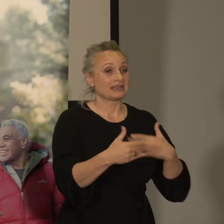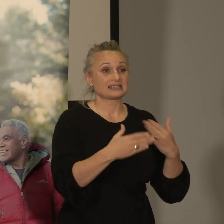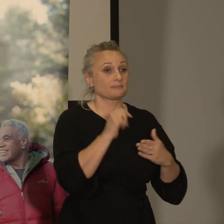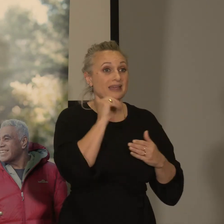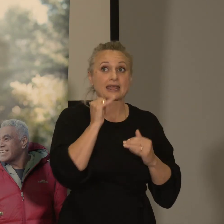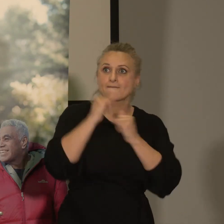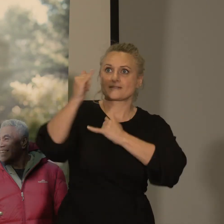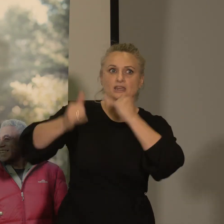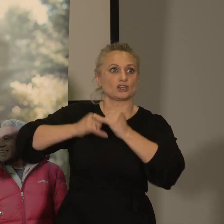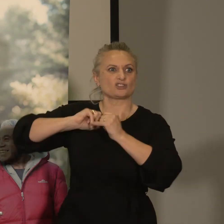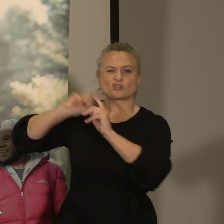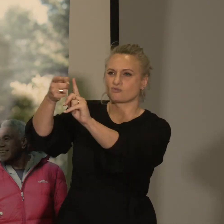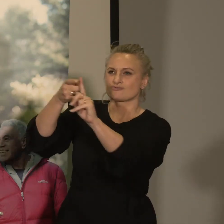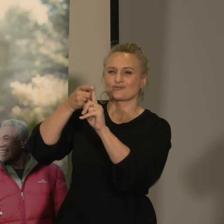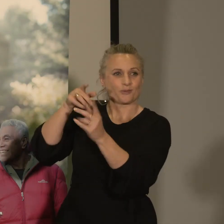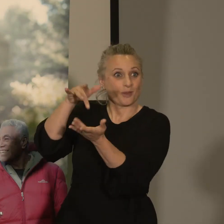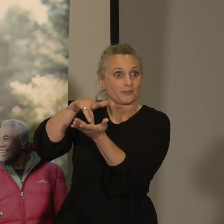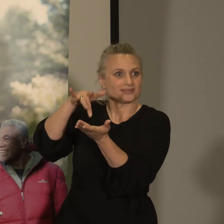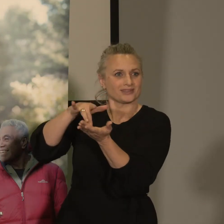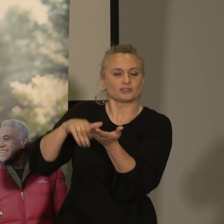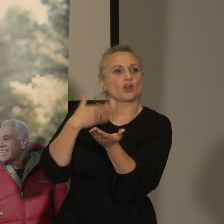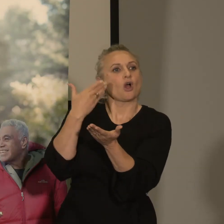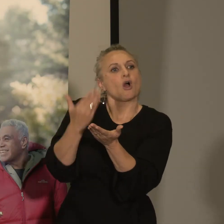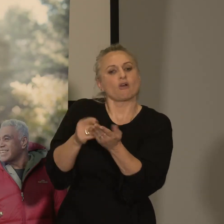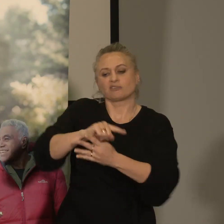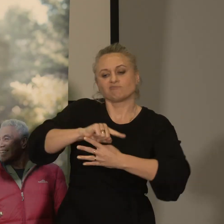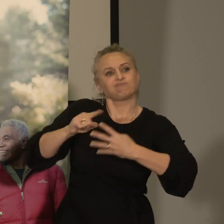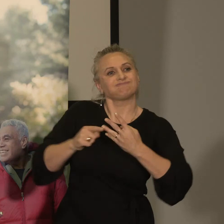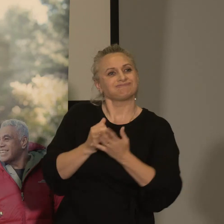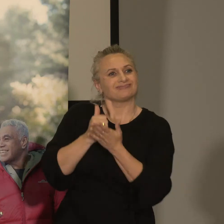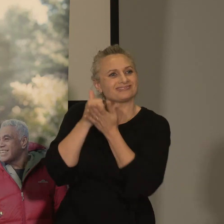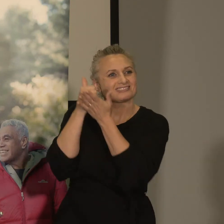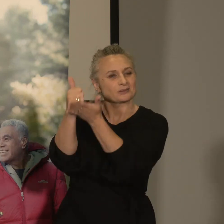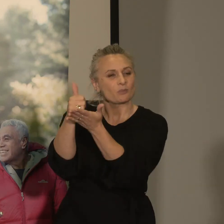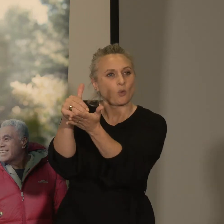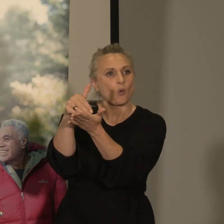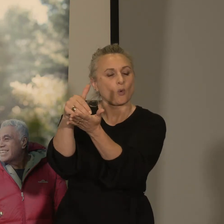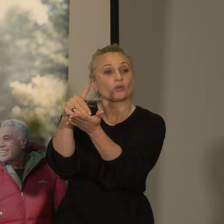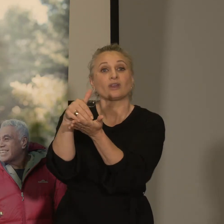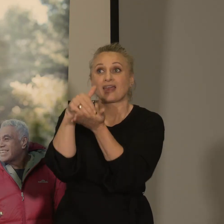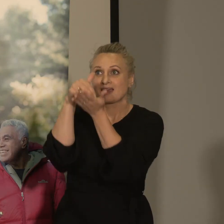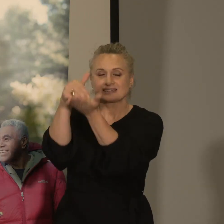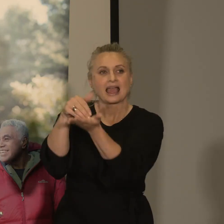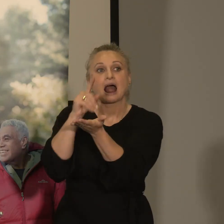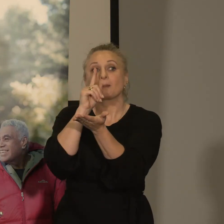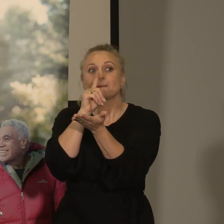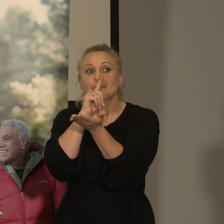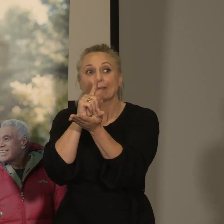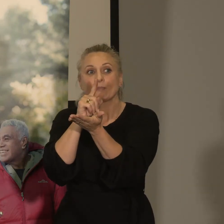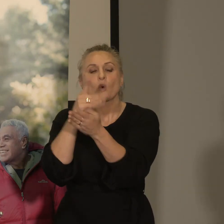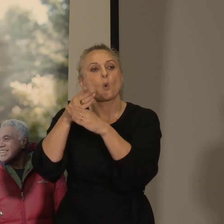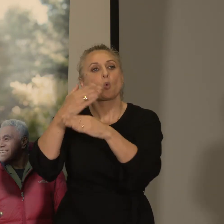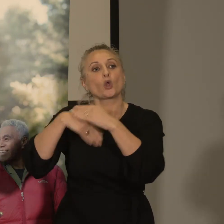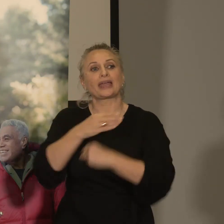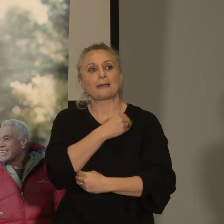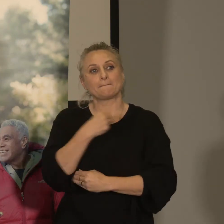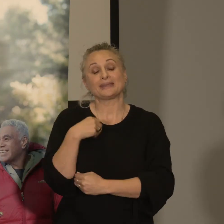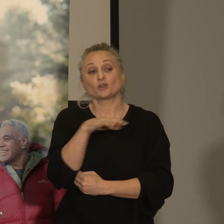international recruitment centre, offering a raft of support to help workers